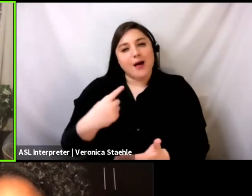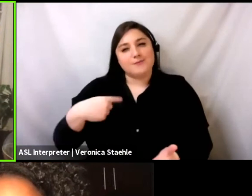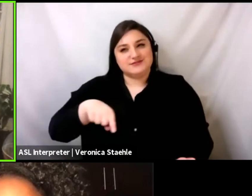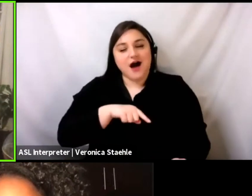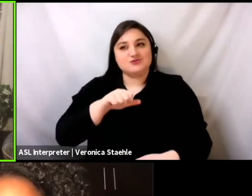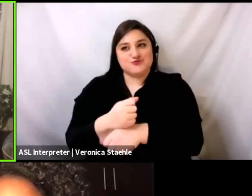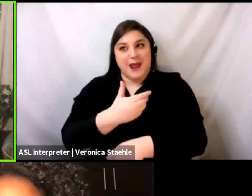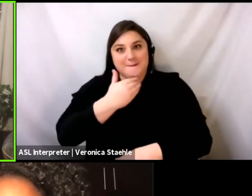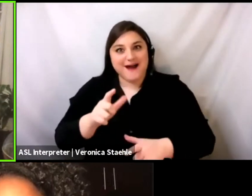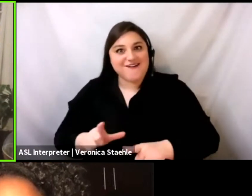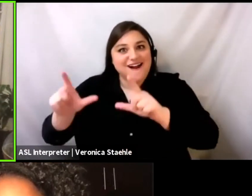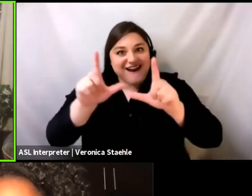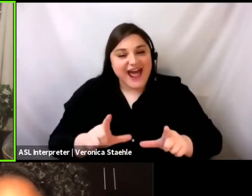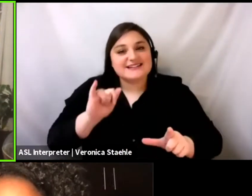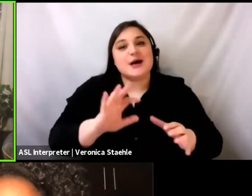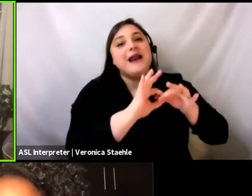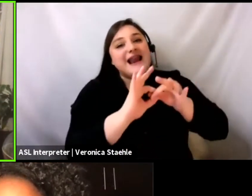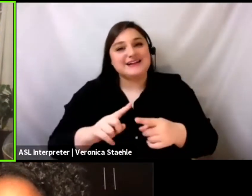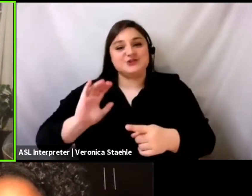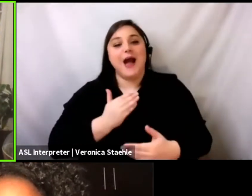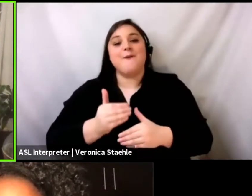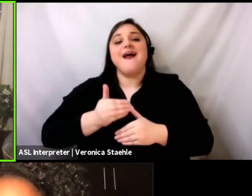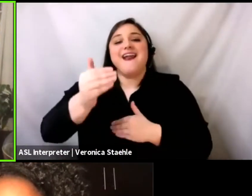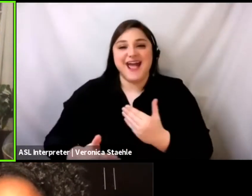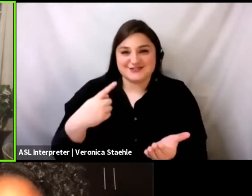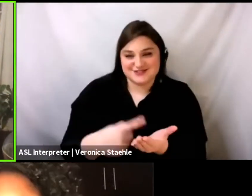conversation between Legacy Russell and Rashaad Newsome.